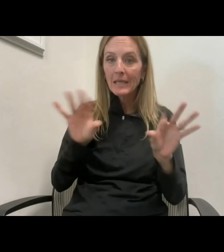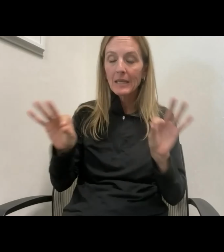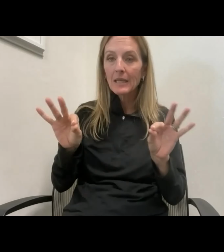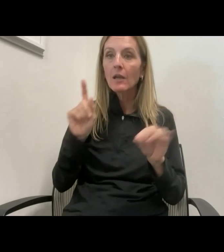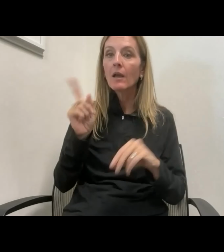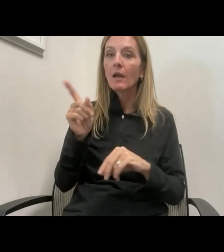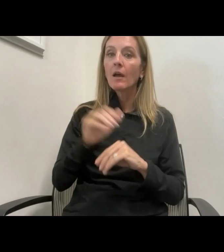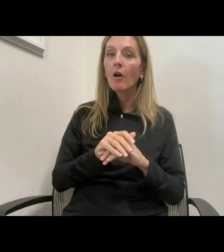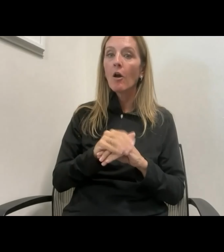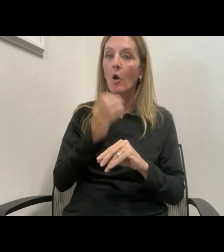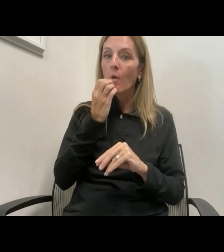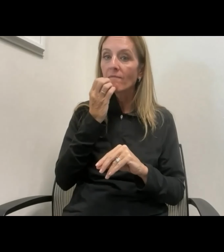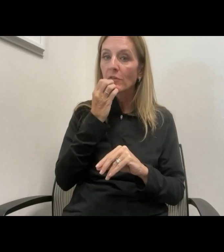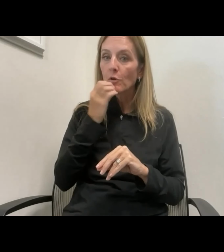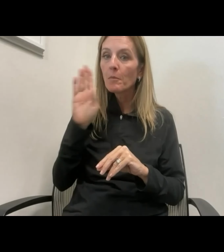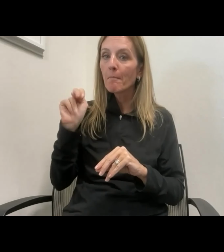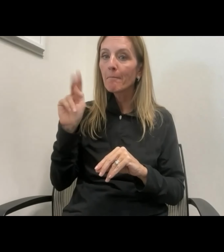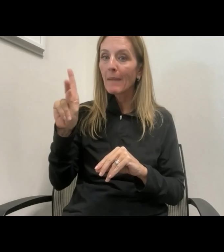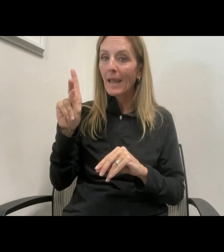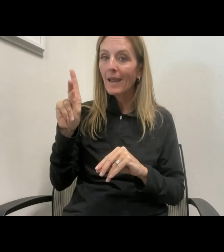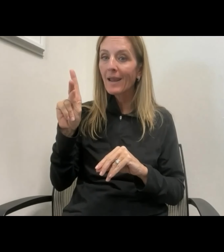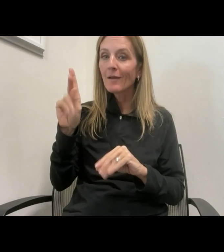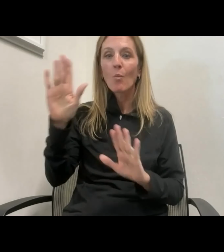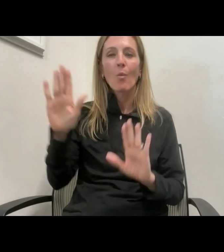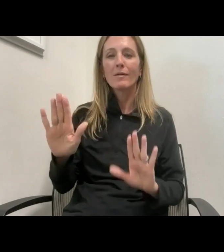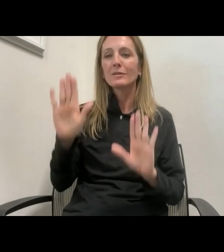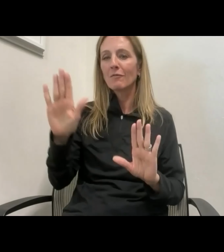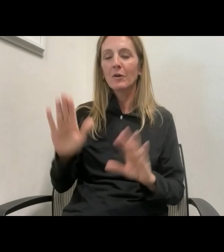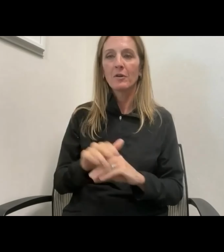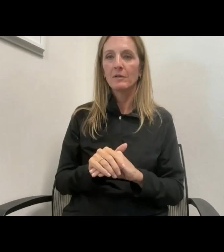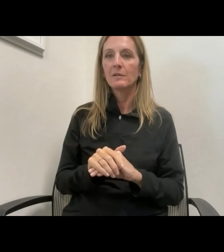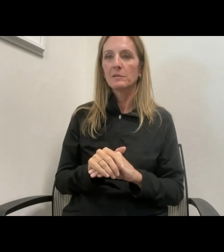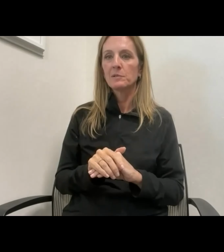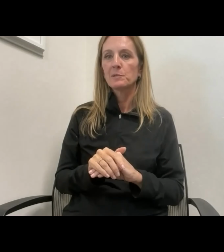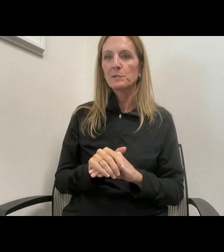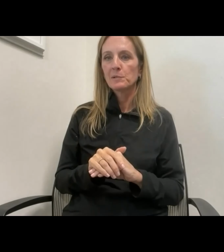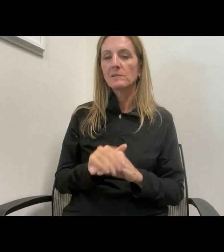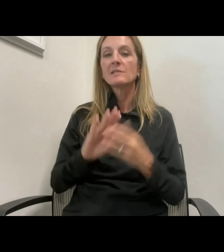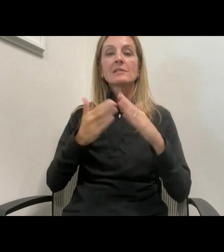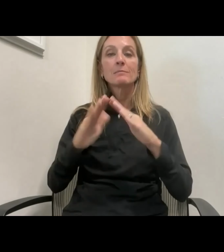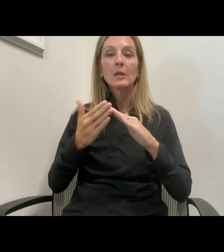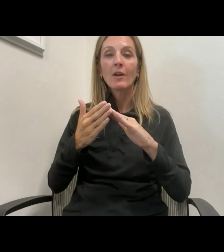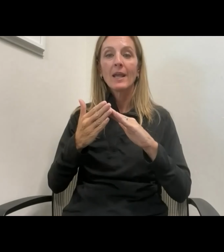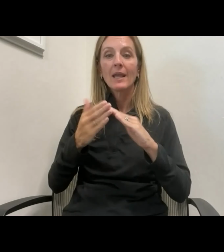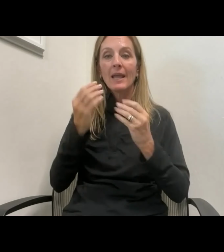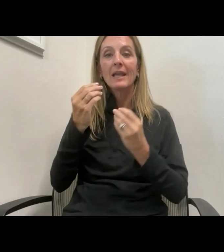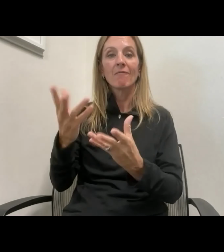Granny's Kitchen. Oh wonderful wonderful. Community info posting board yeah yeah.